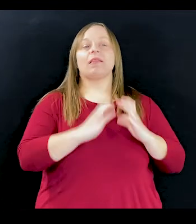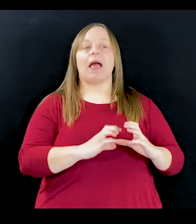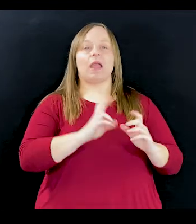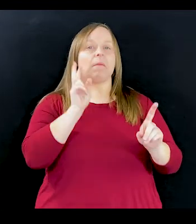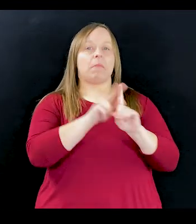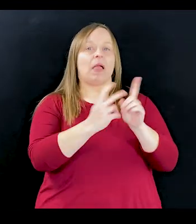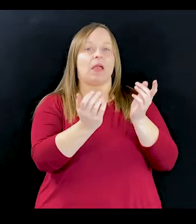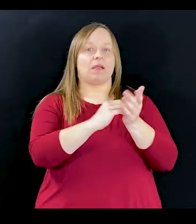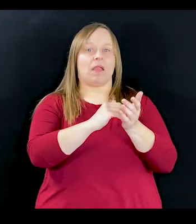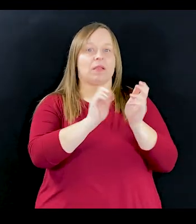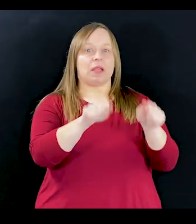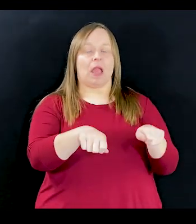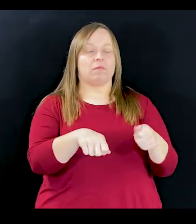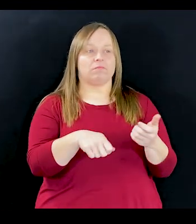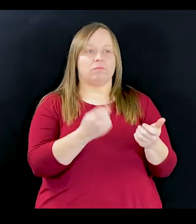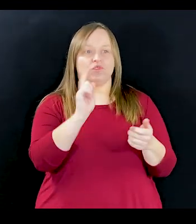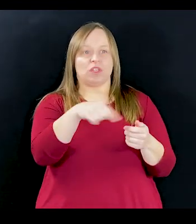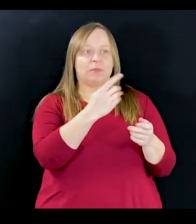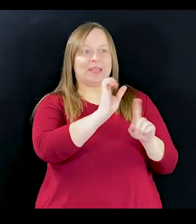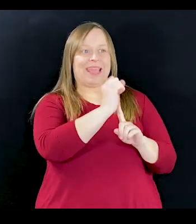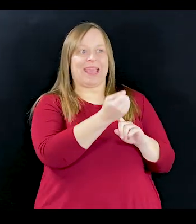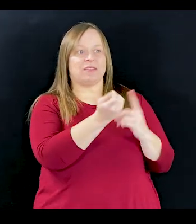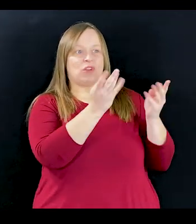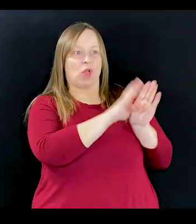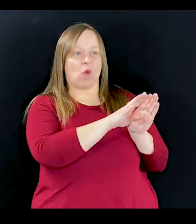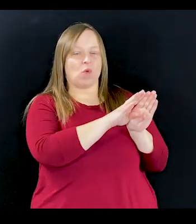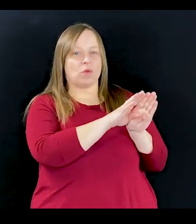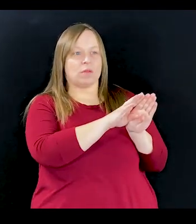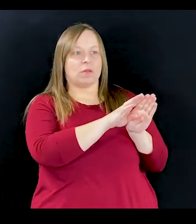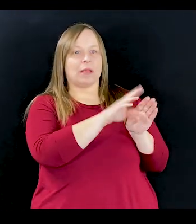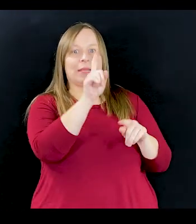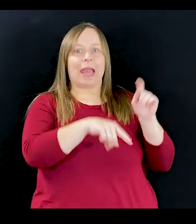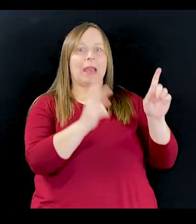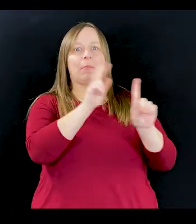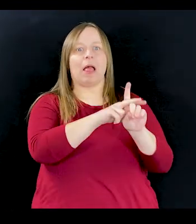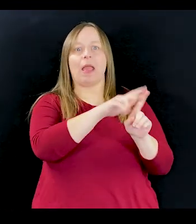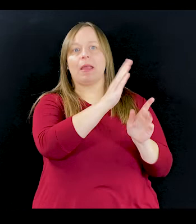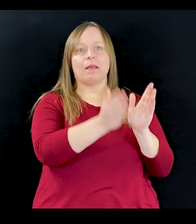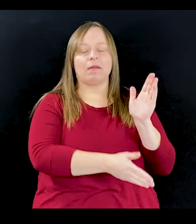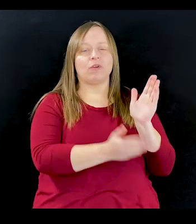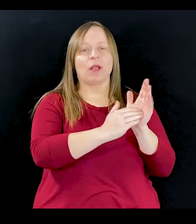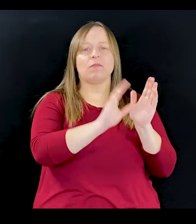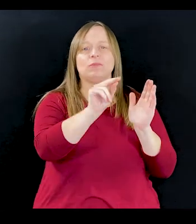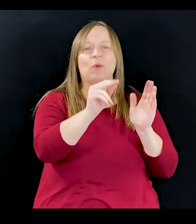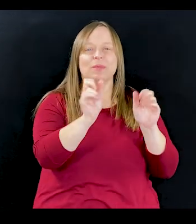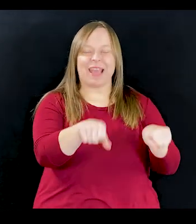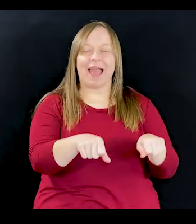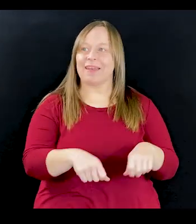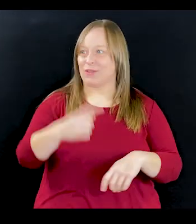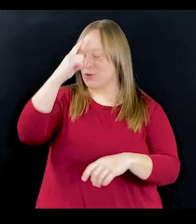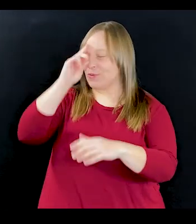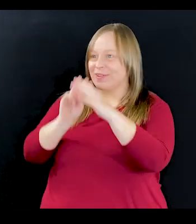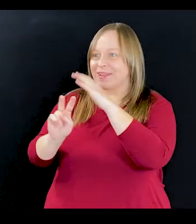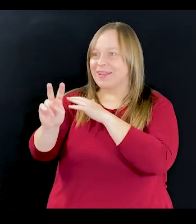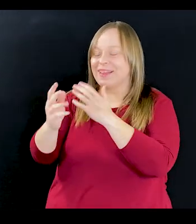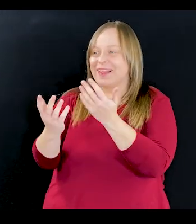always reapply to ACCES-VR. So just because you have one case doesn't mean that you can't ever go back. K: You were just reading my mind. I was thinking if